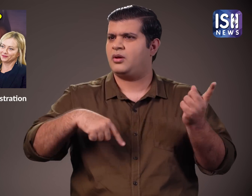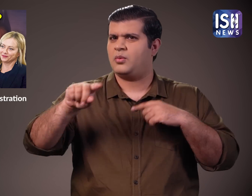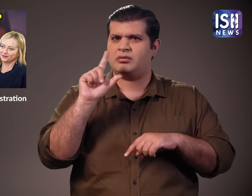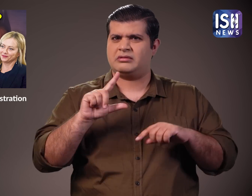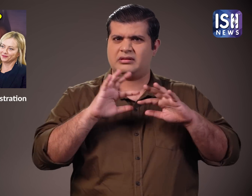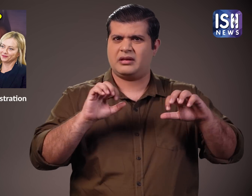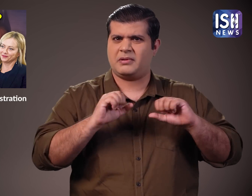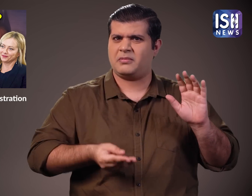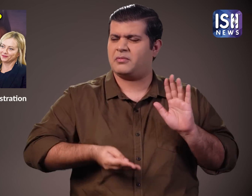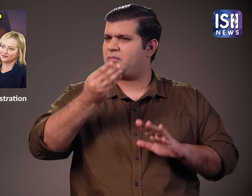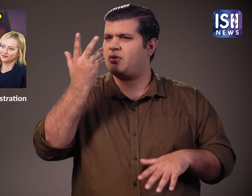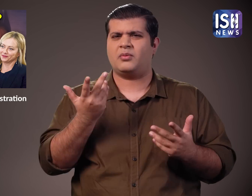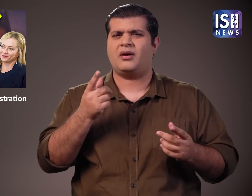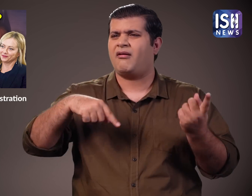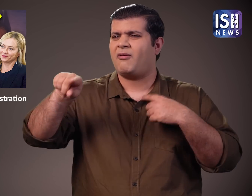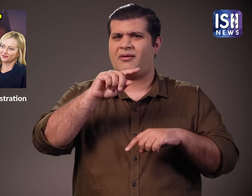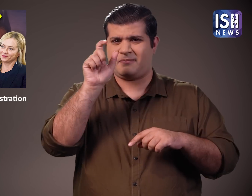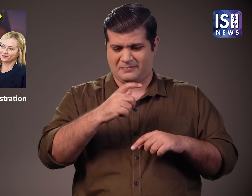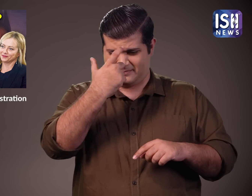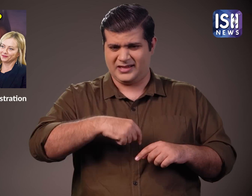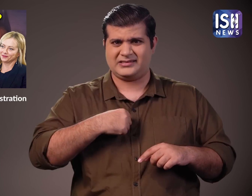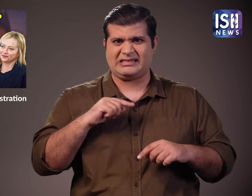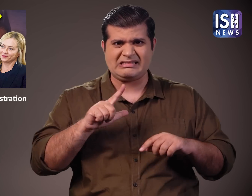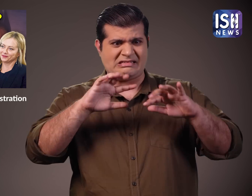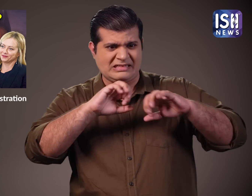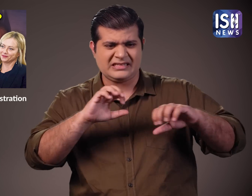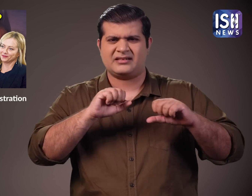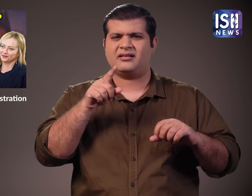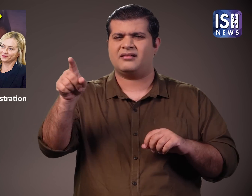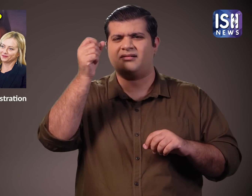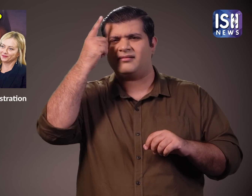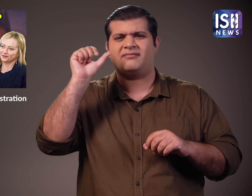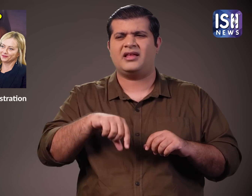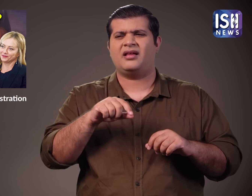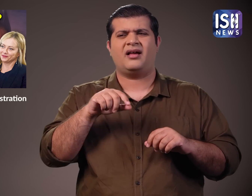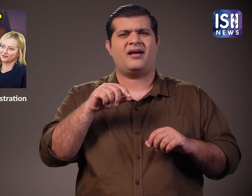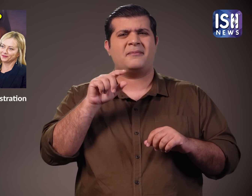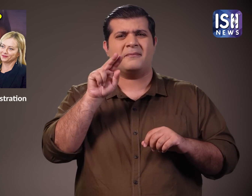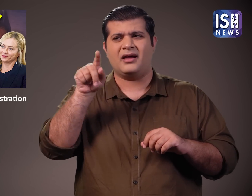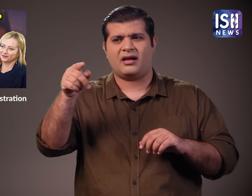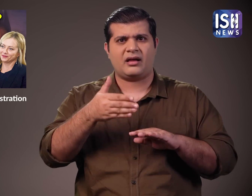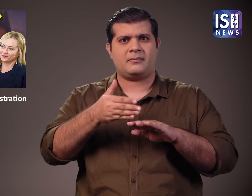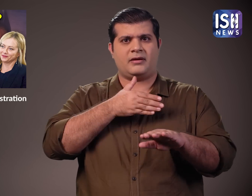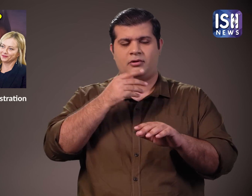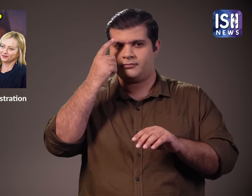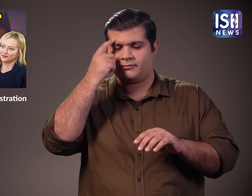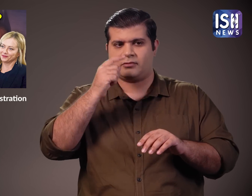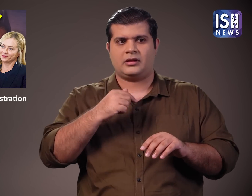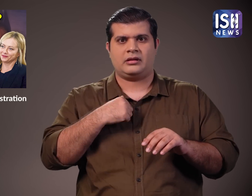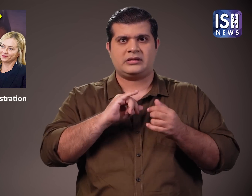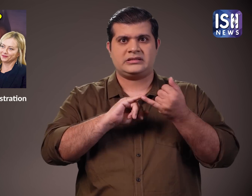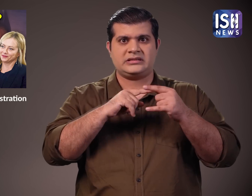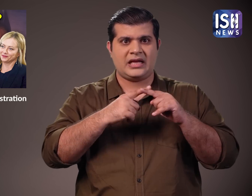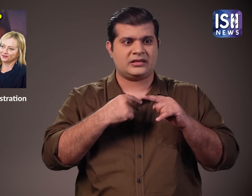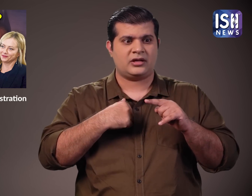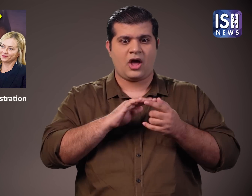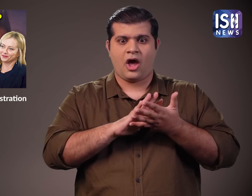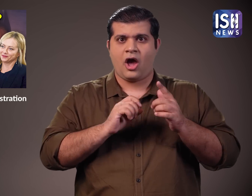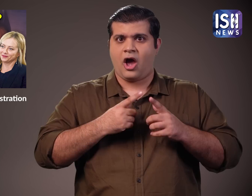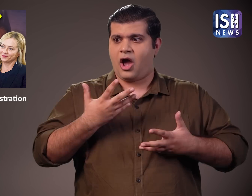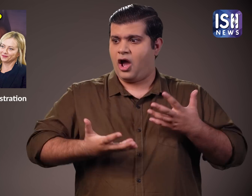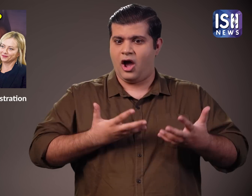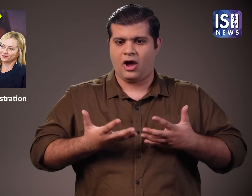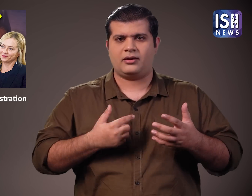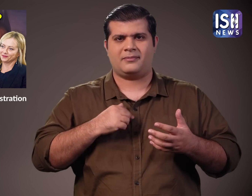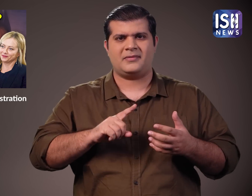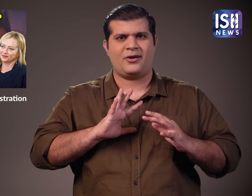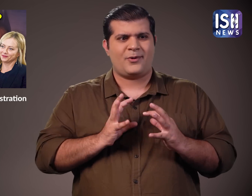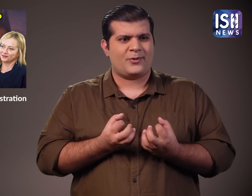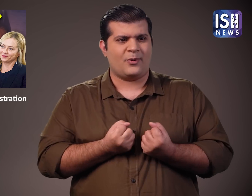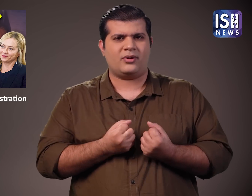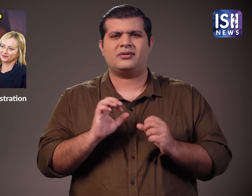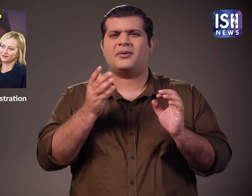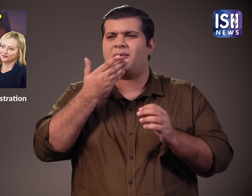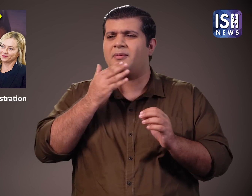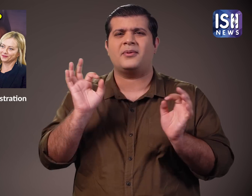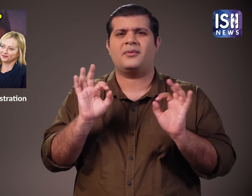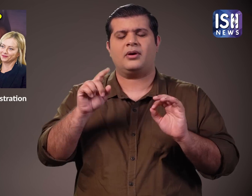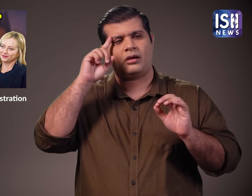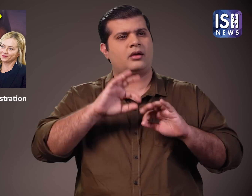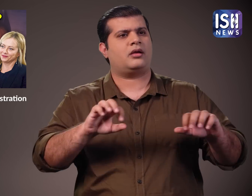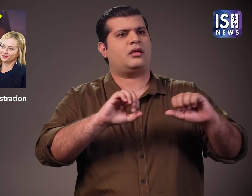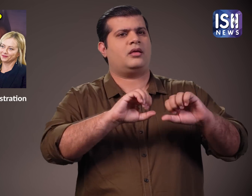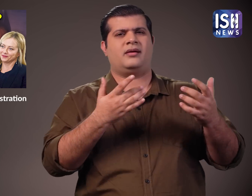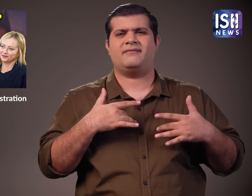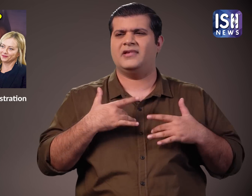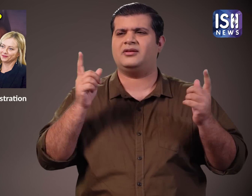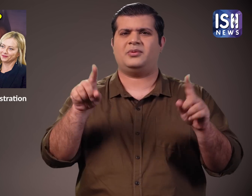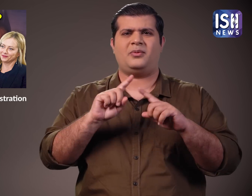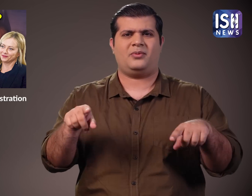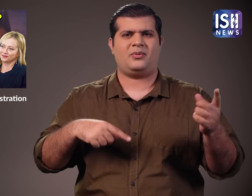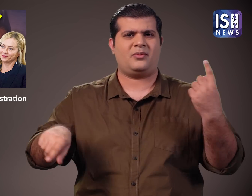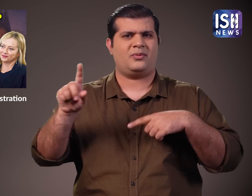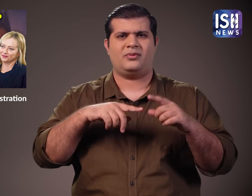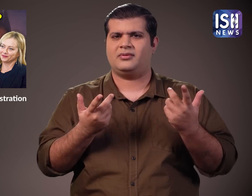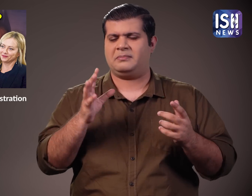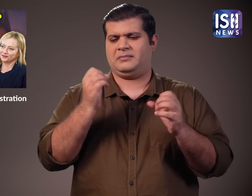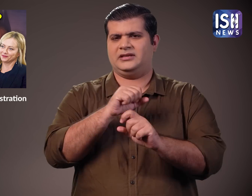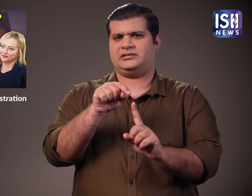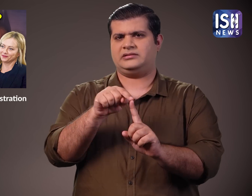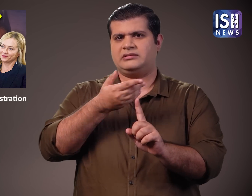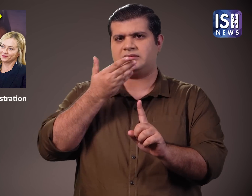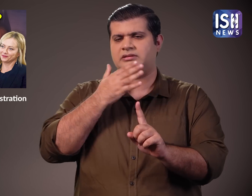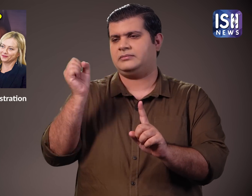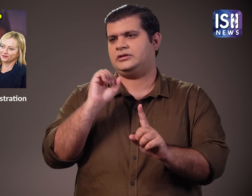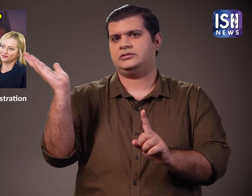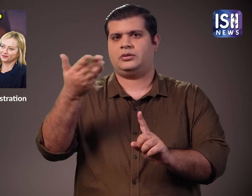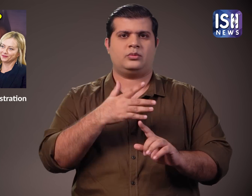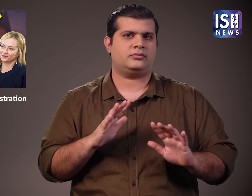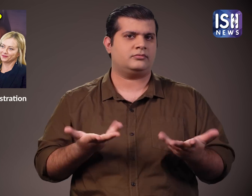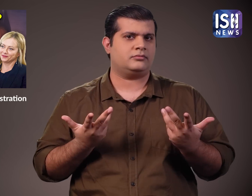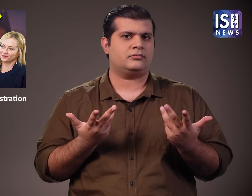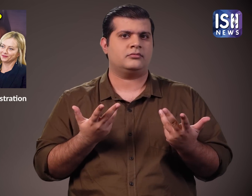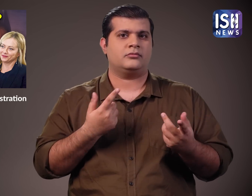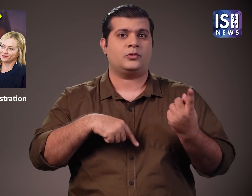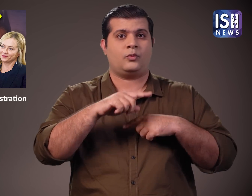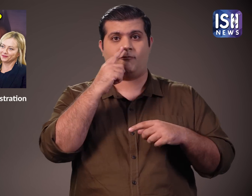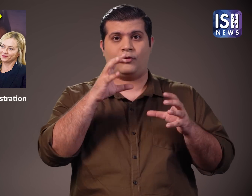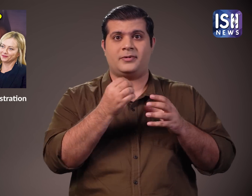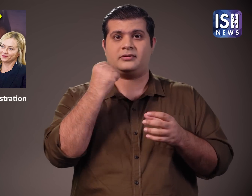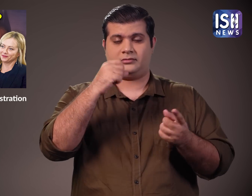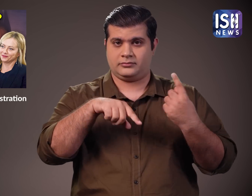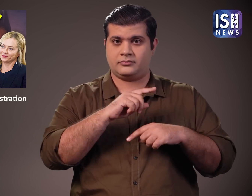They believe the rise in sexual crimes is because men have not been educated on how to control their sexual urges.